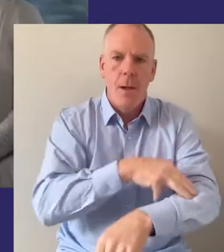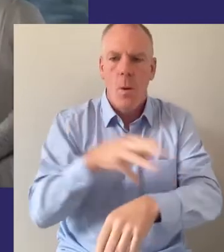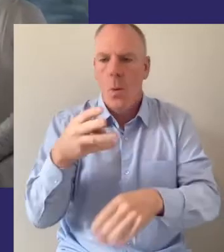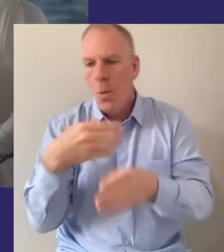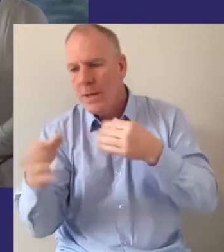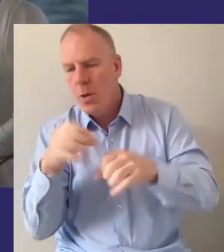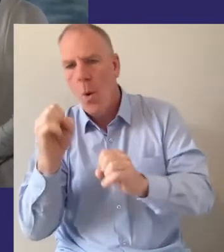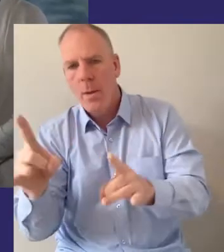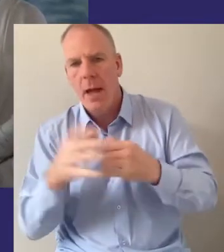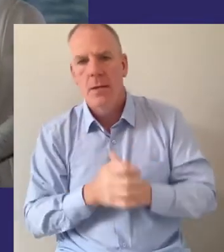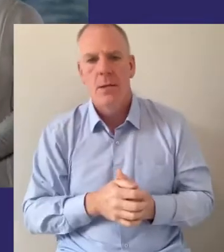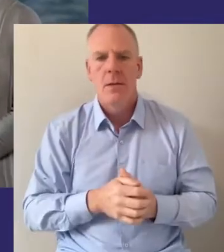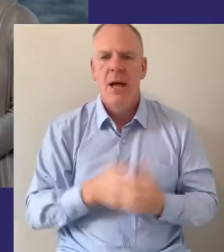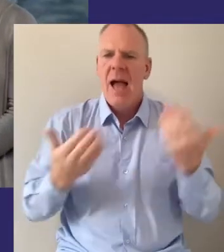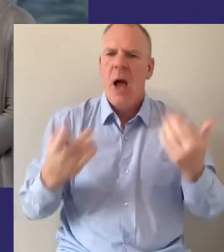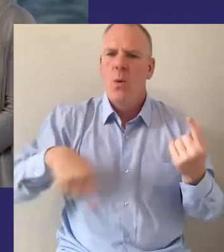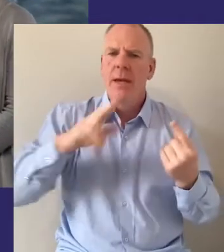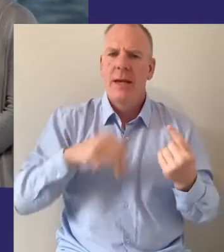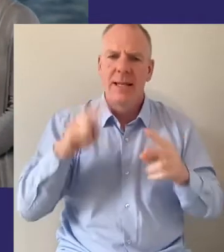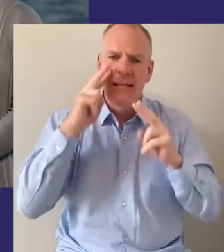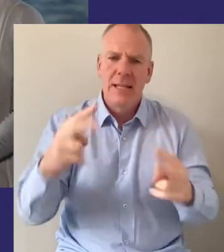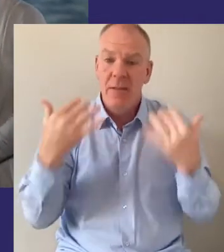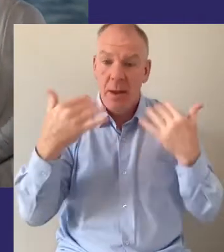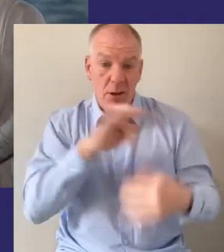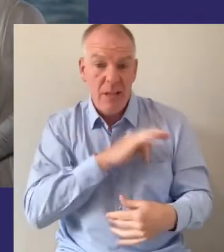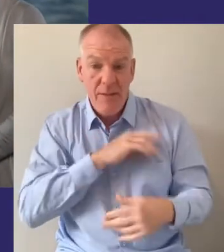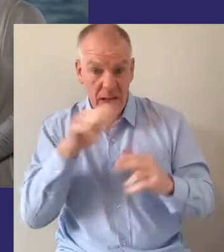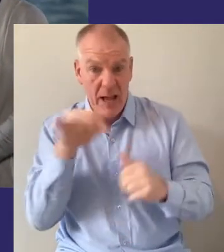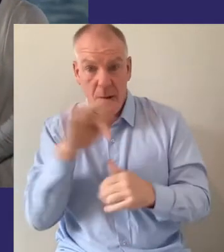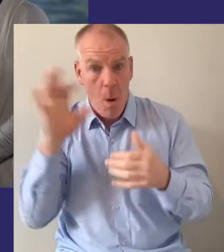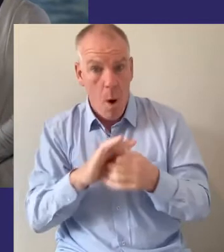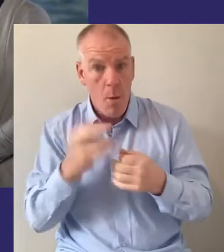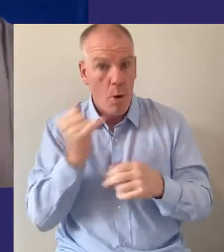Okay, so is there any way we can look up this data ourselves at home or in schools?